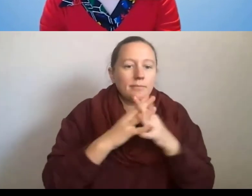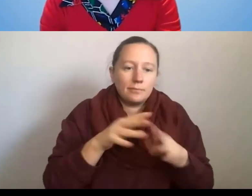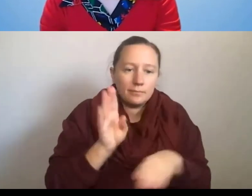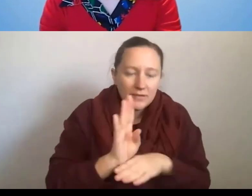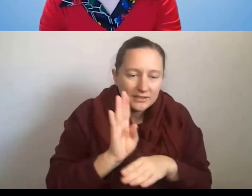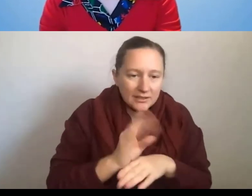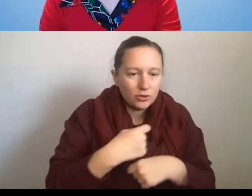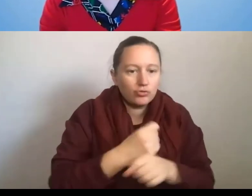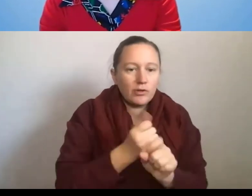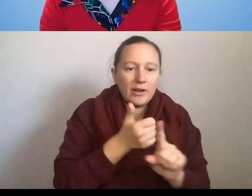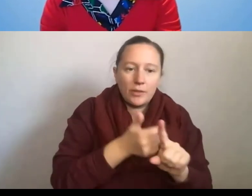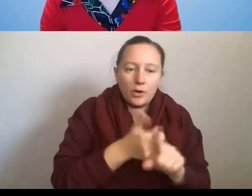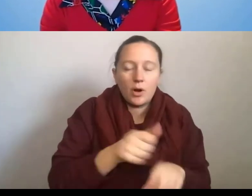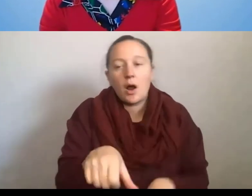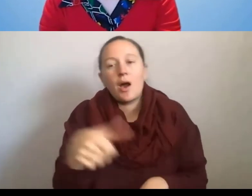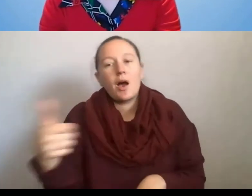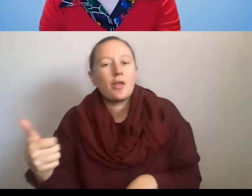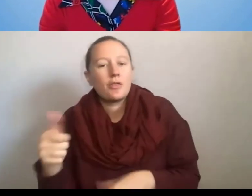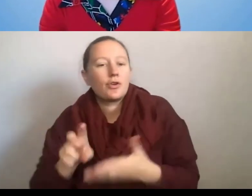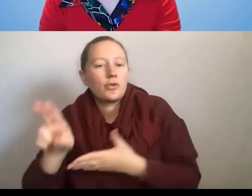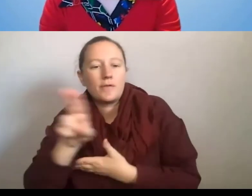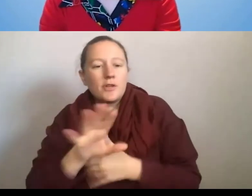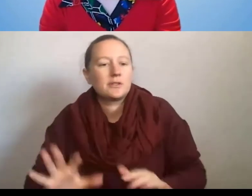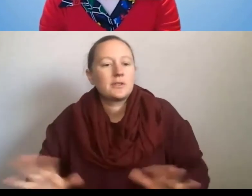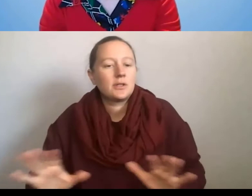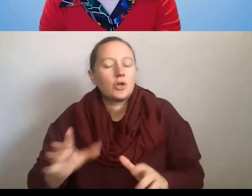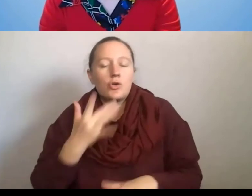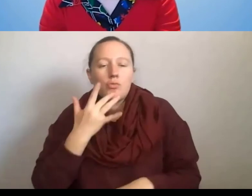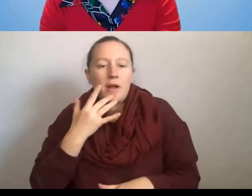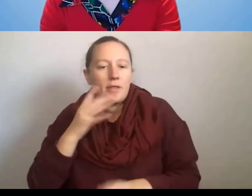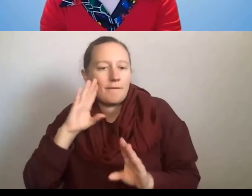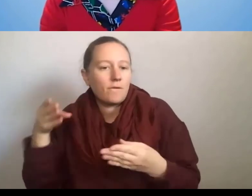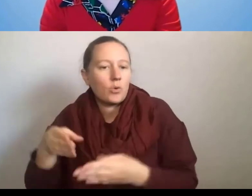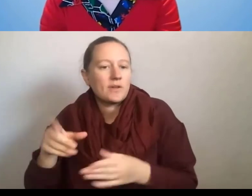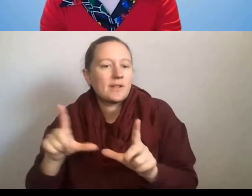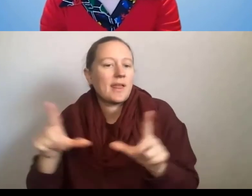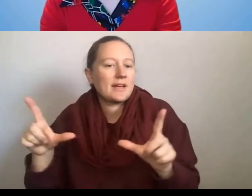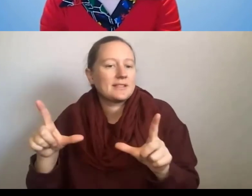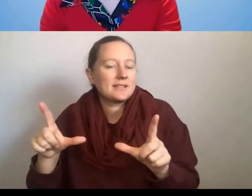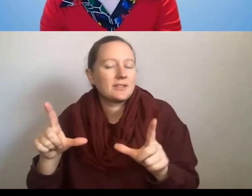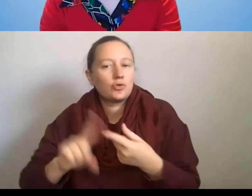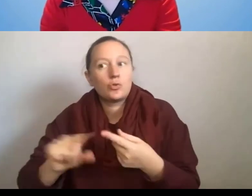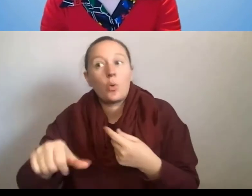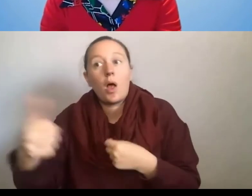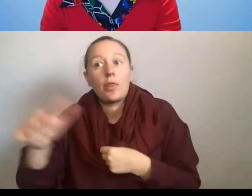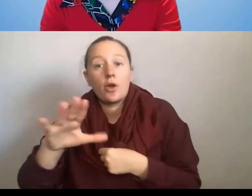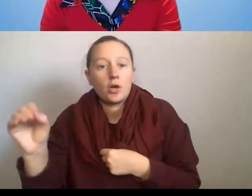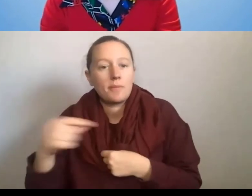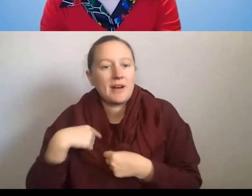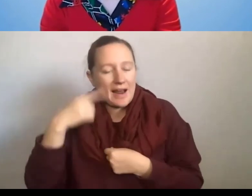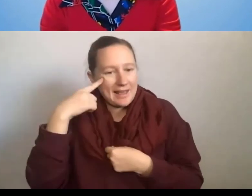while others, they are more focused on licensing it out. And it's also, I think, evolving and changing culture.